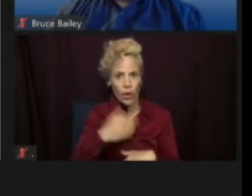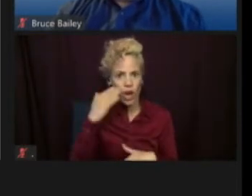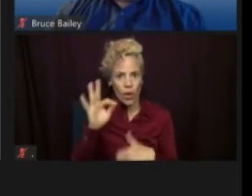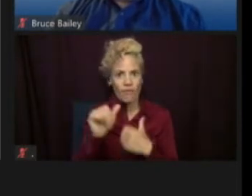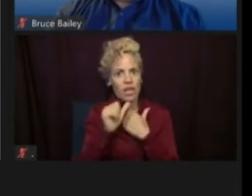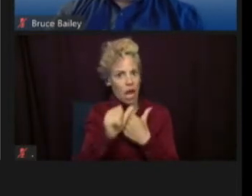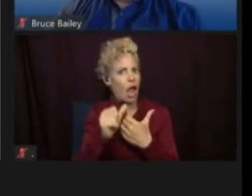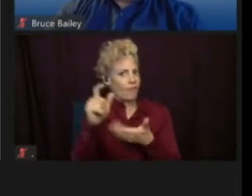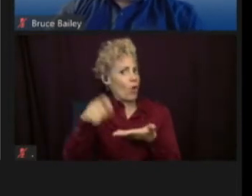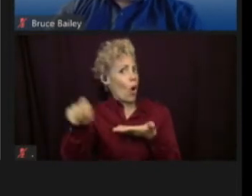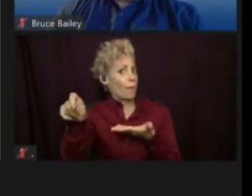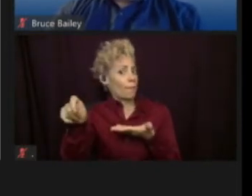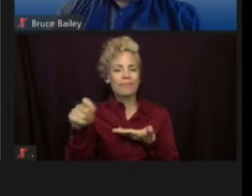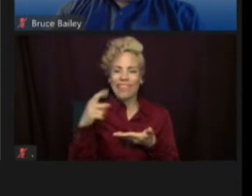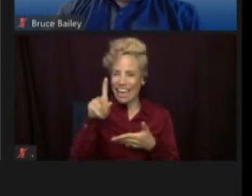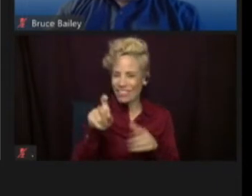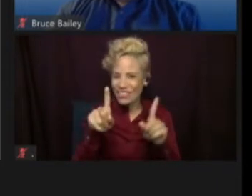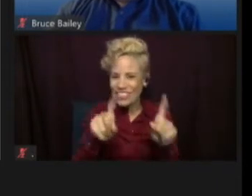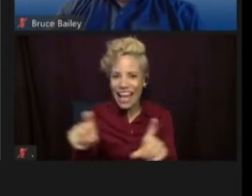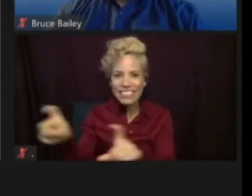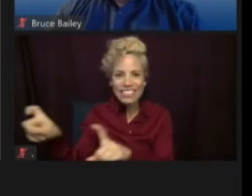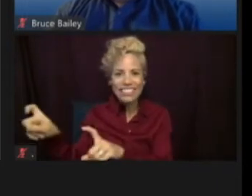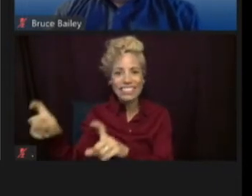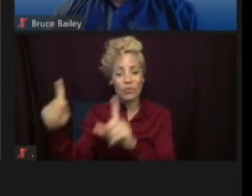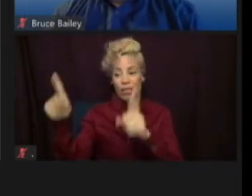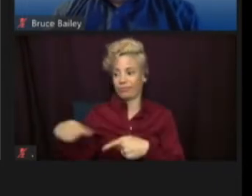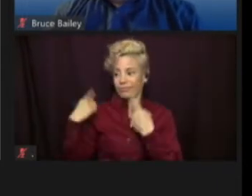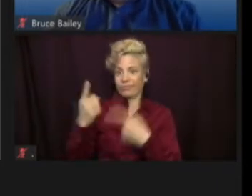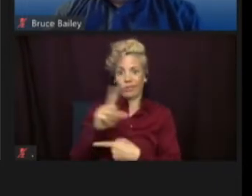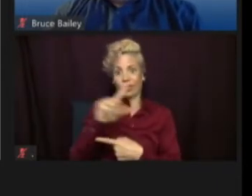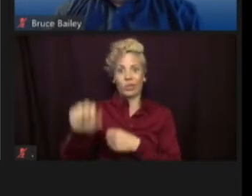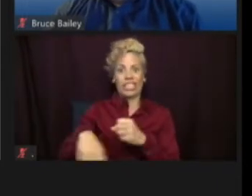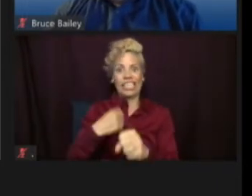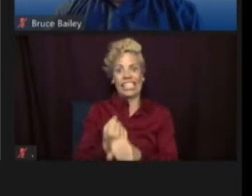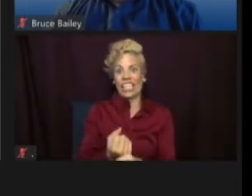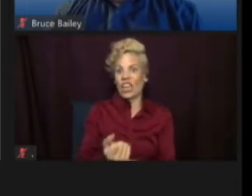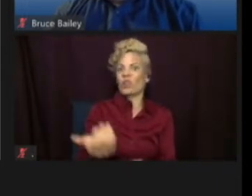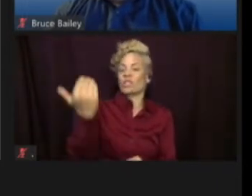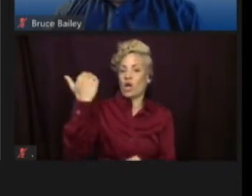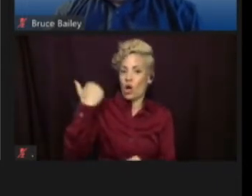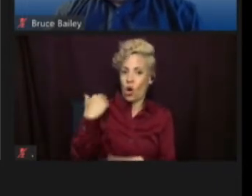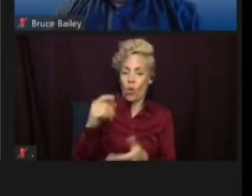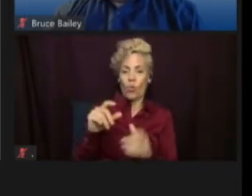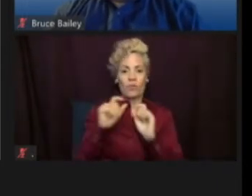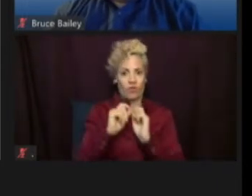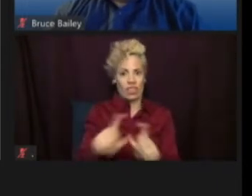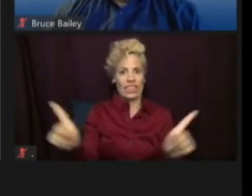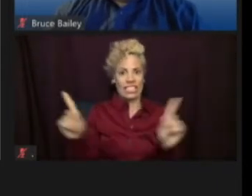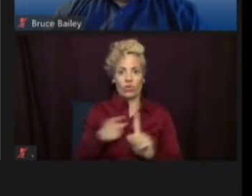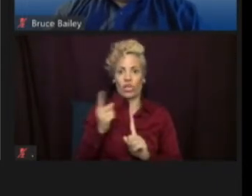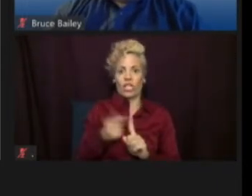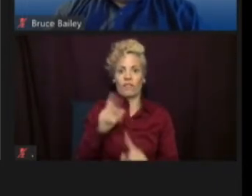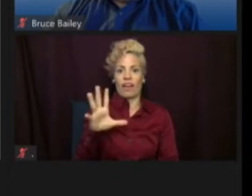But for 20 years, since the original 508 standards were released, we have had challenges with getting consistent